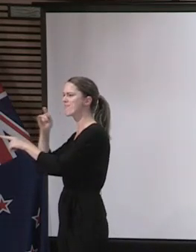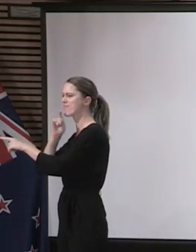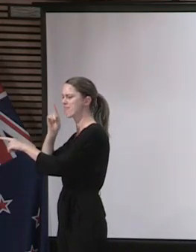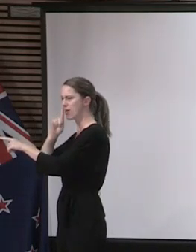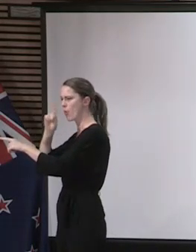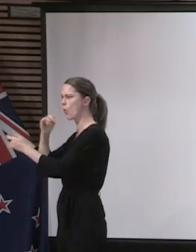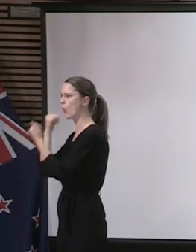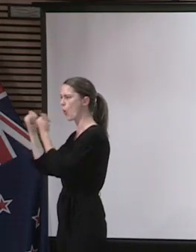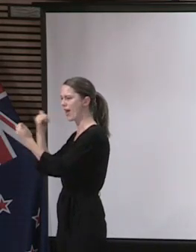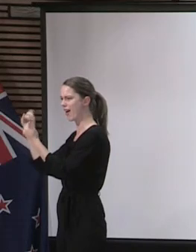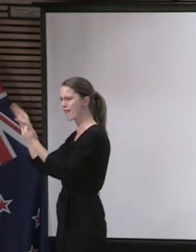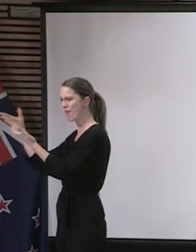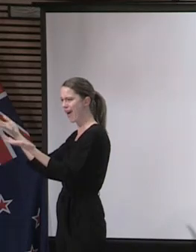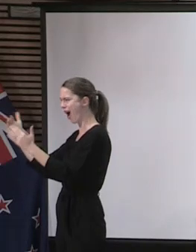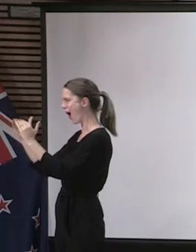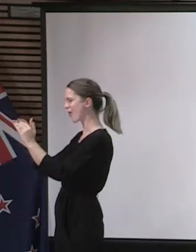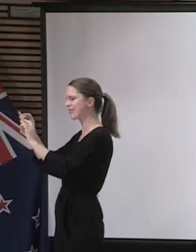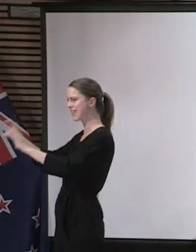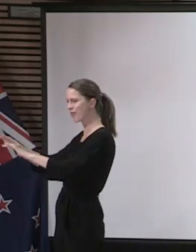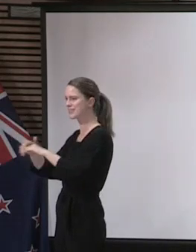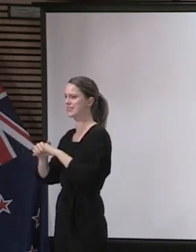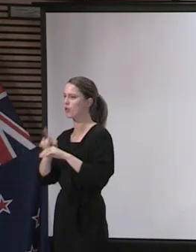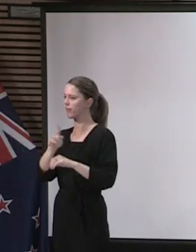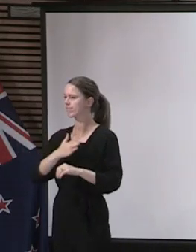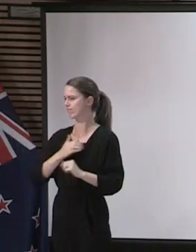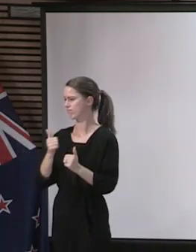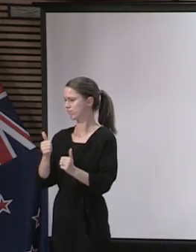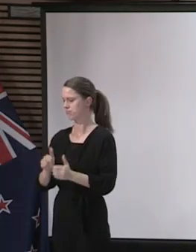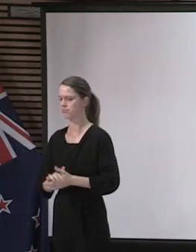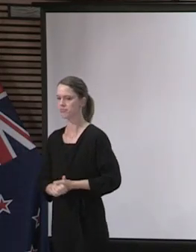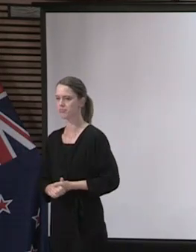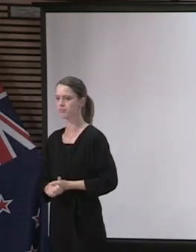people and we can also, like Healthline does, evenious